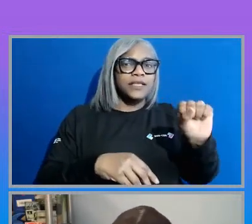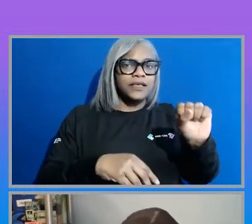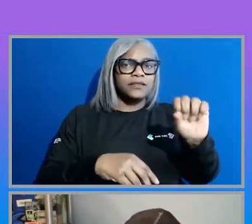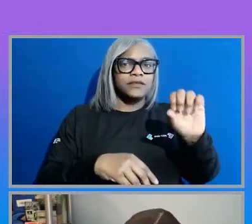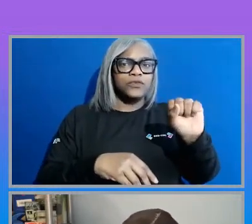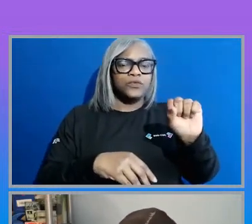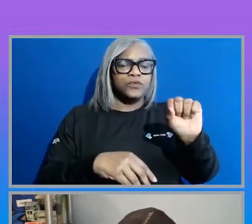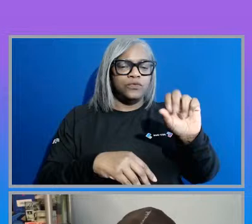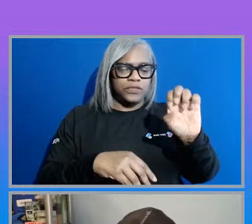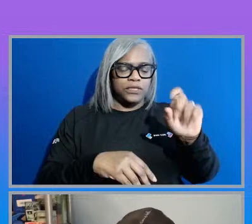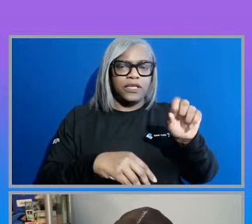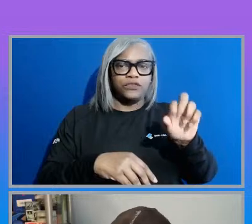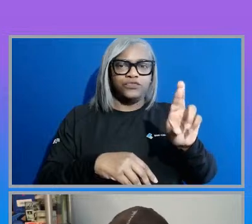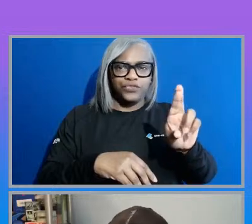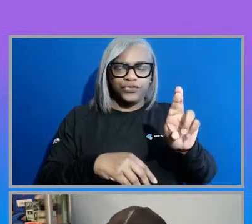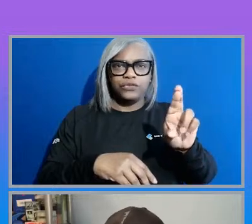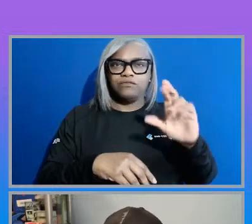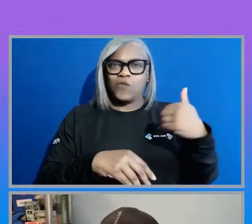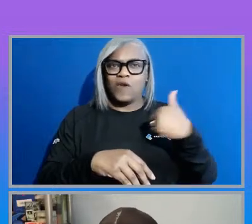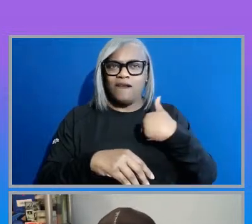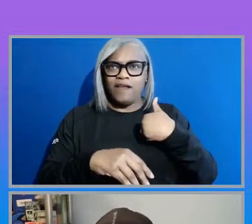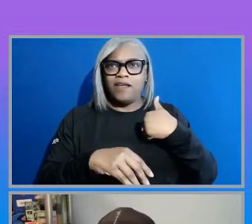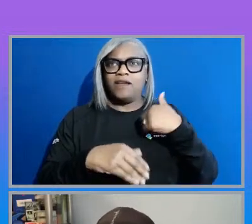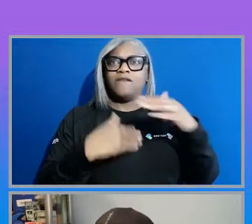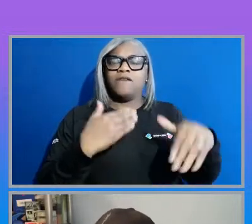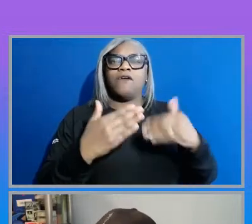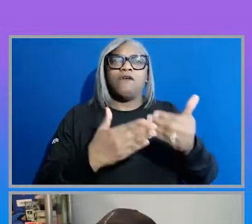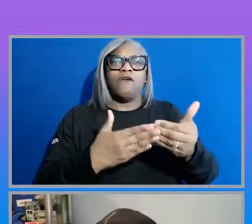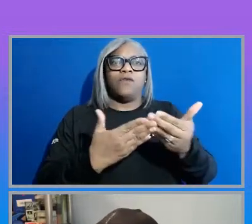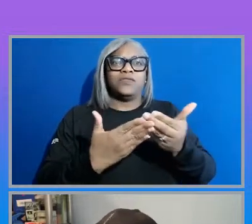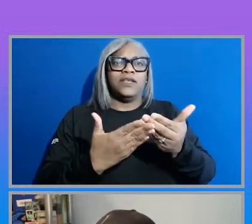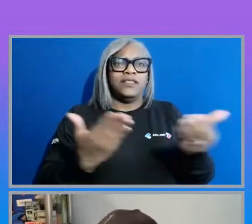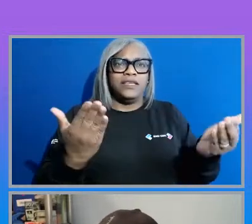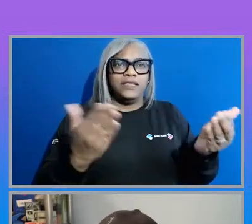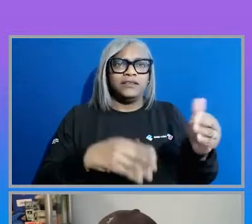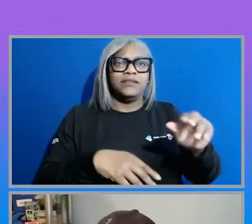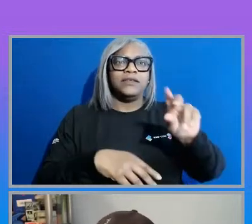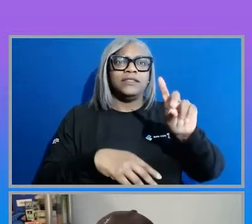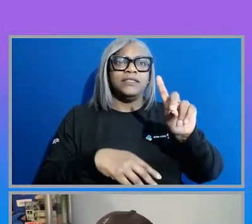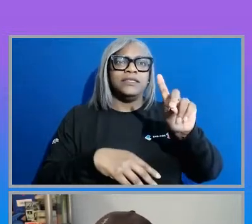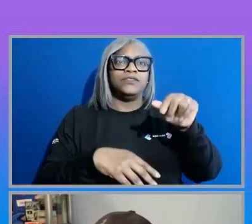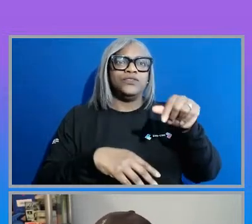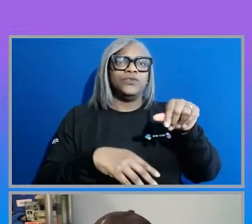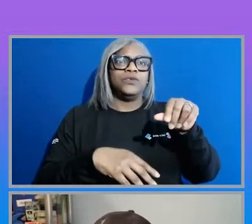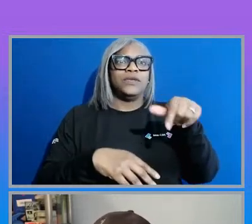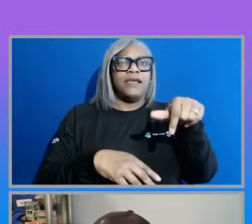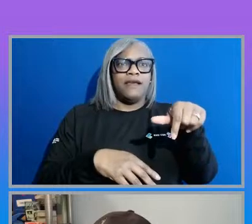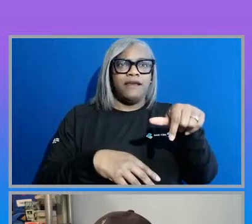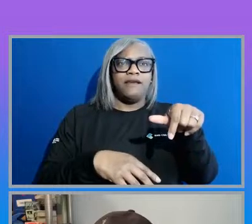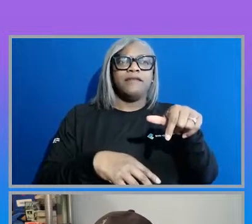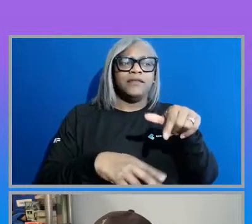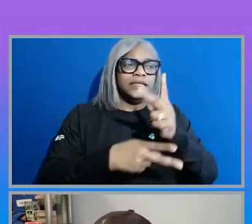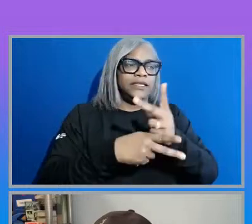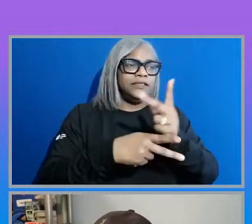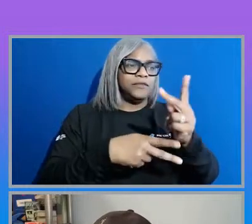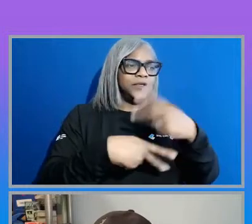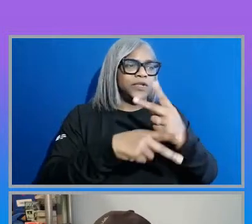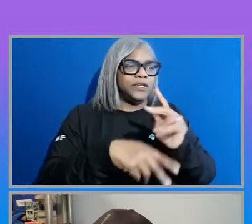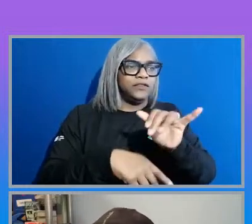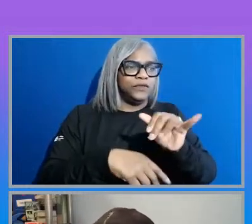that kind of stuff. We also have all of the issues duplicated, which is great. It keeps me